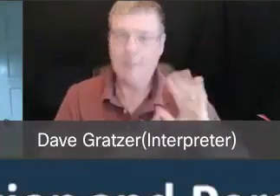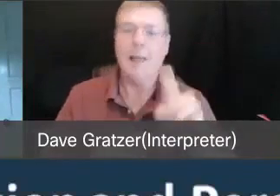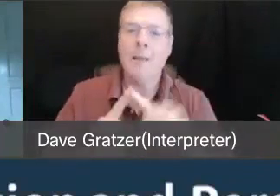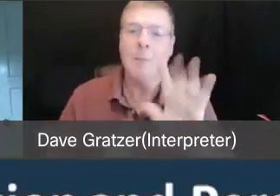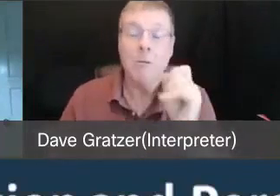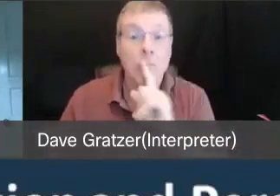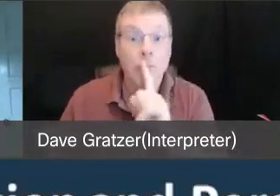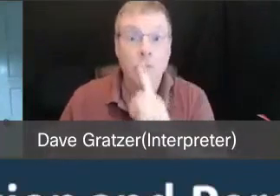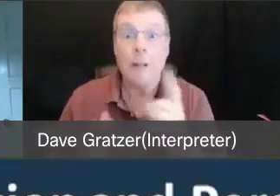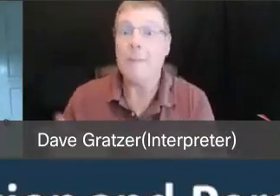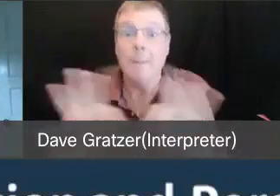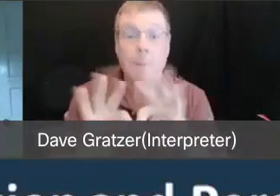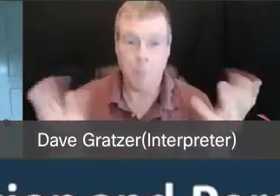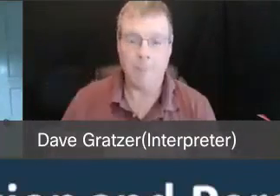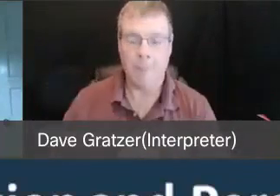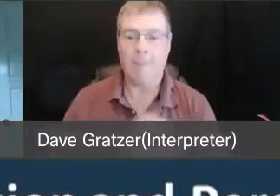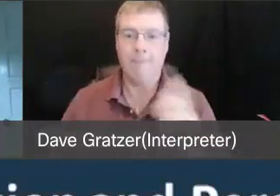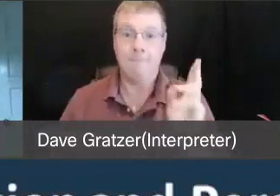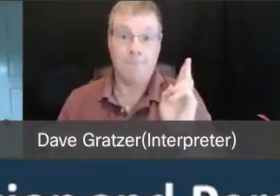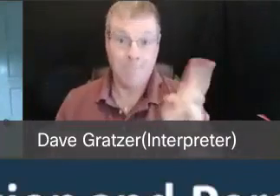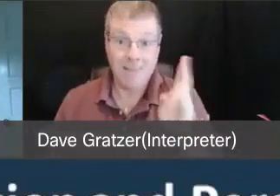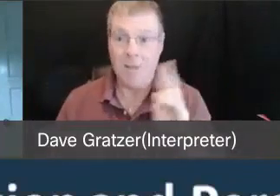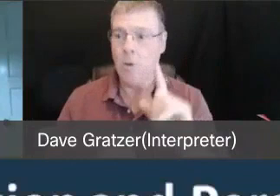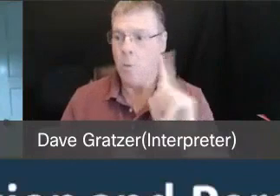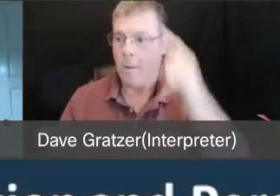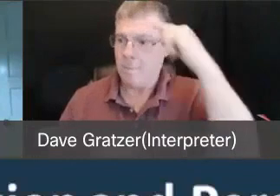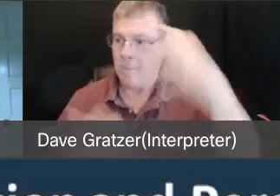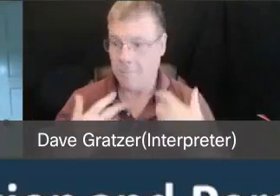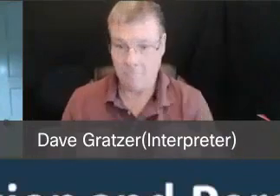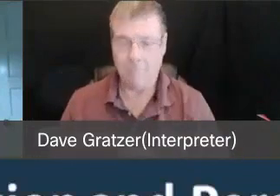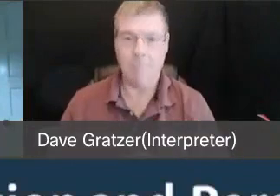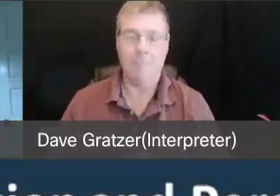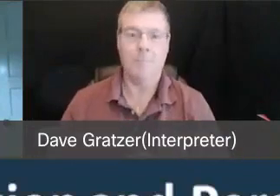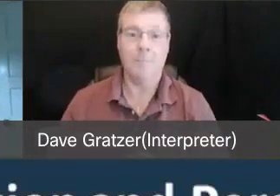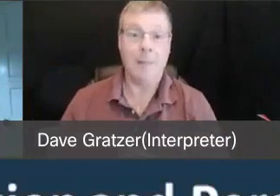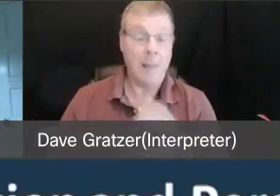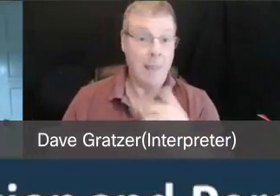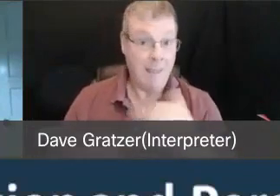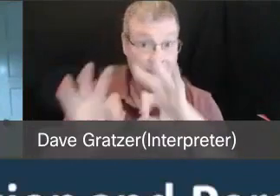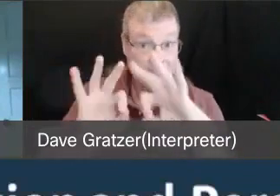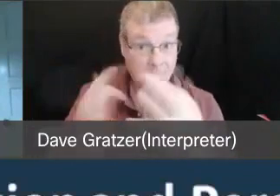especially in the history, in case where there's mental health issues, is there a family history of mental health issues?